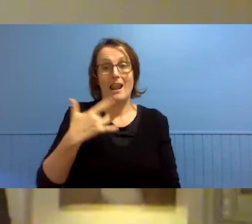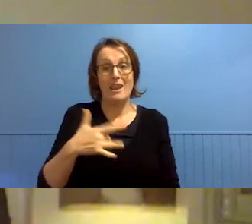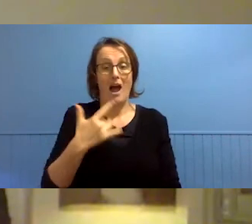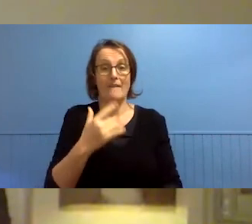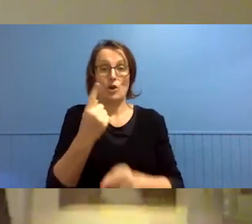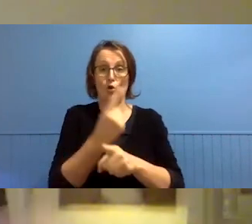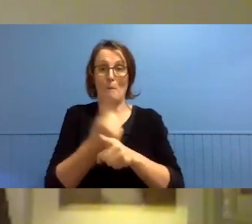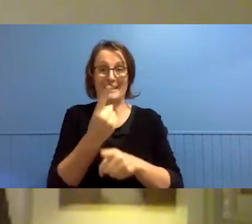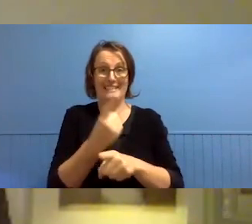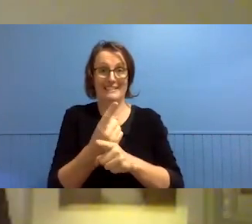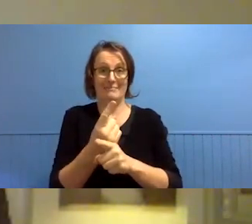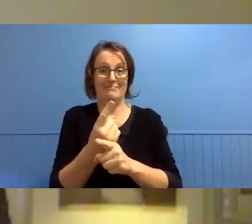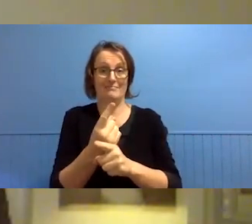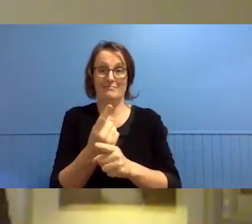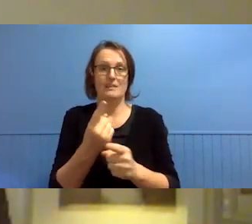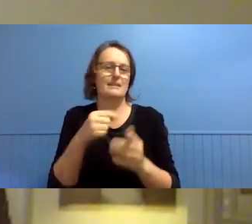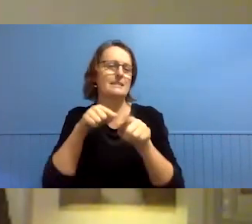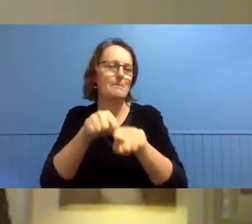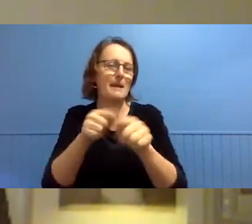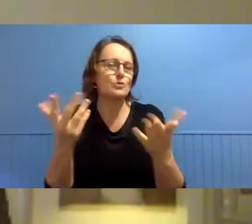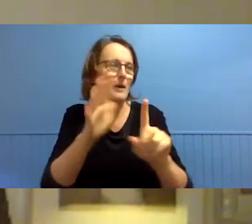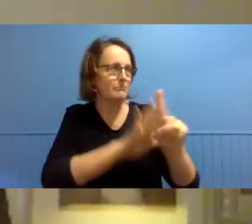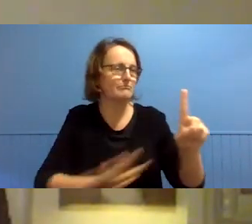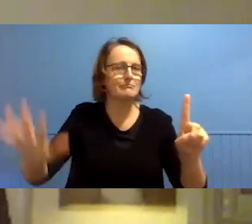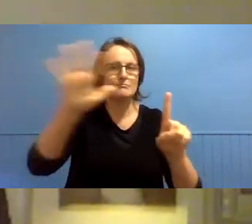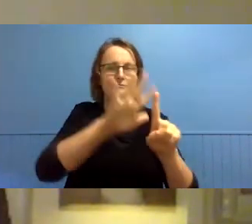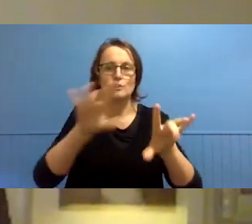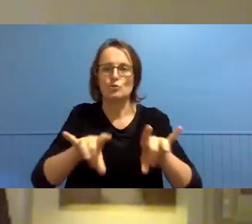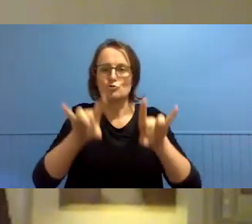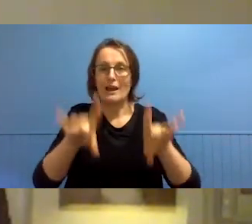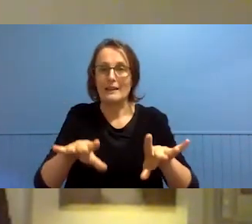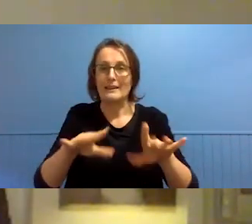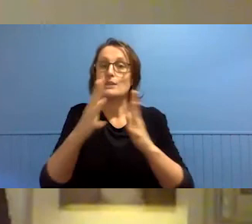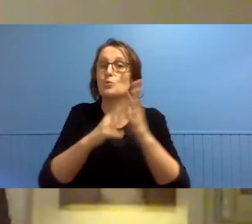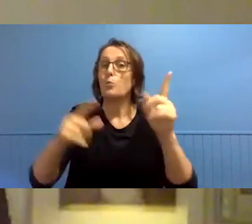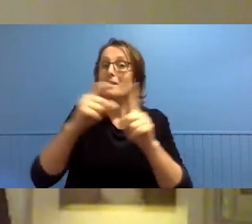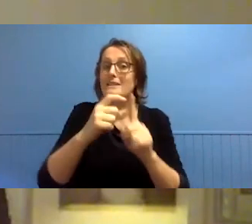are in the country, what time zone, it's 6:00pm on Wednesday 27th Sydney